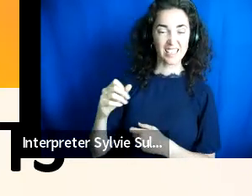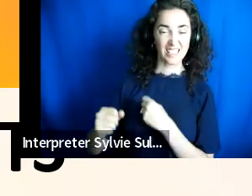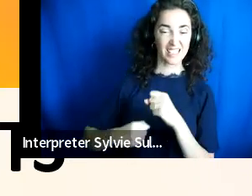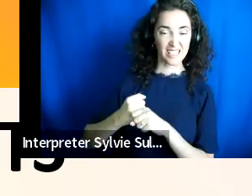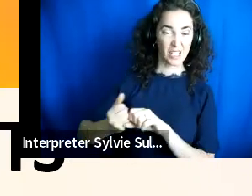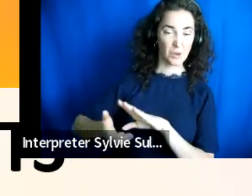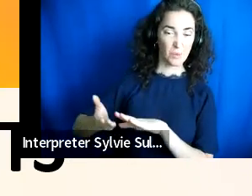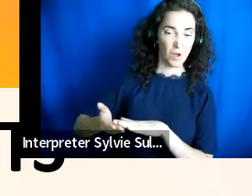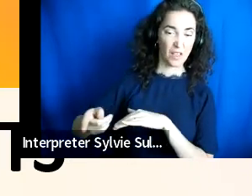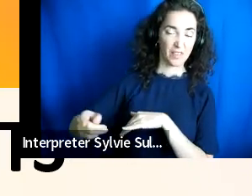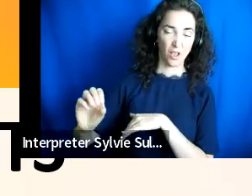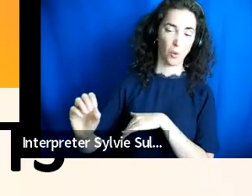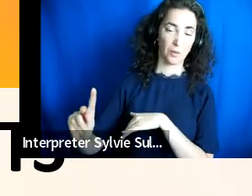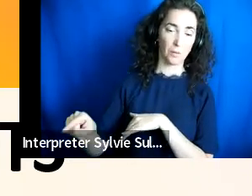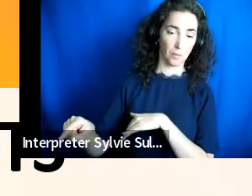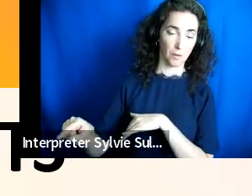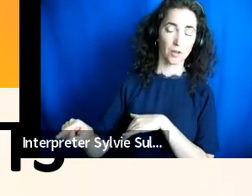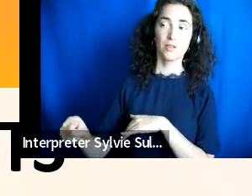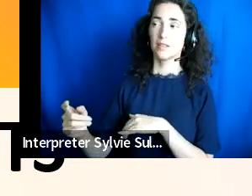had an opportunity. they've had plenty of years to work out the kinks